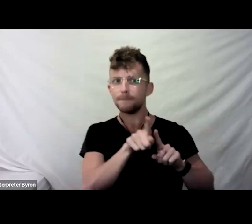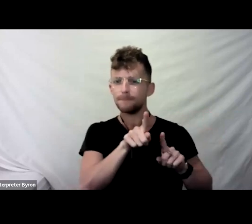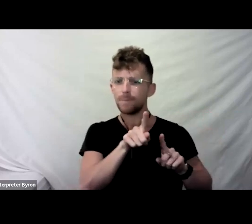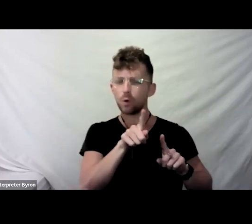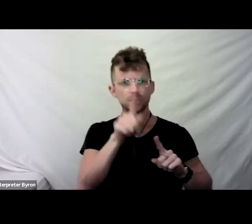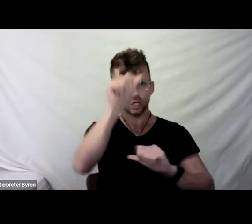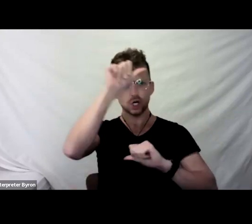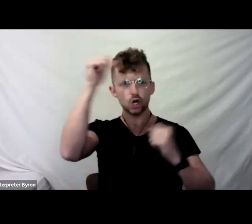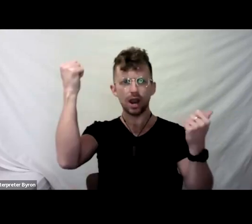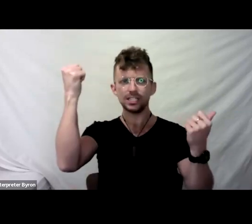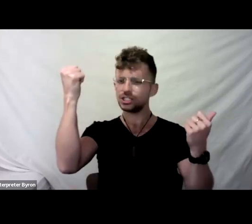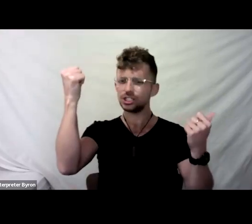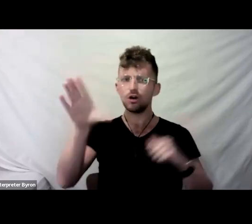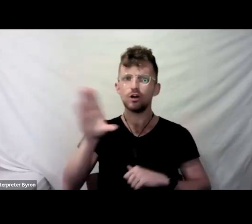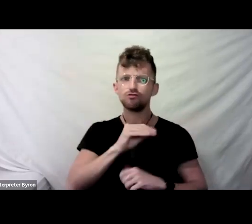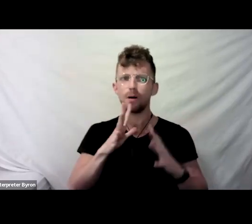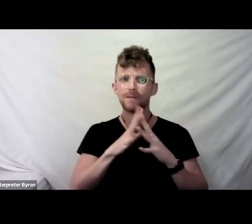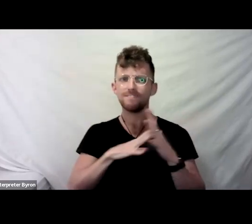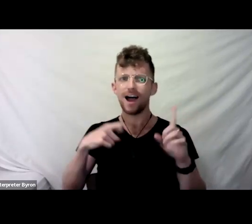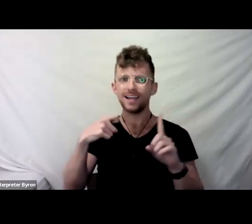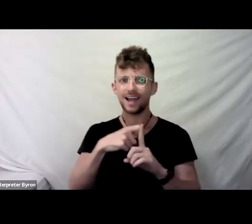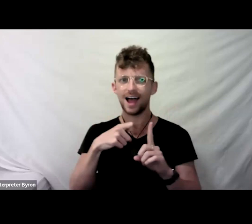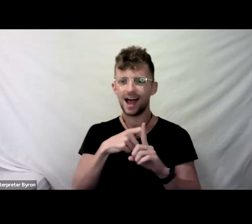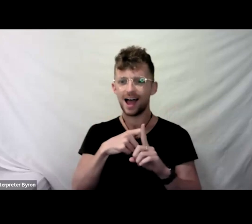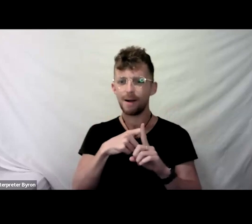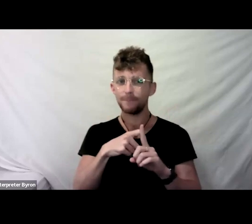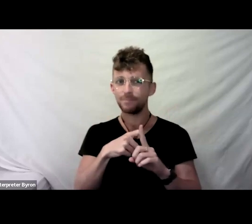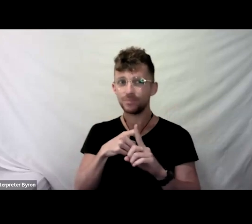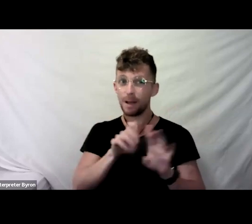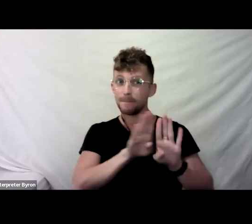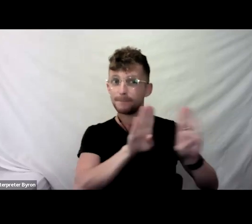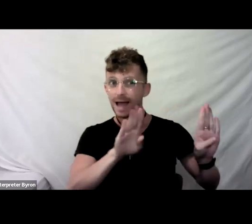and they will introduce themselves as I hand over.